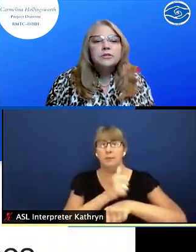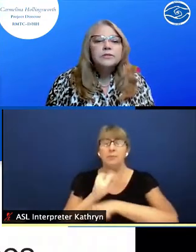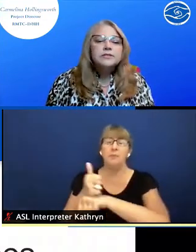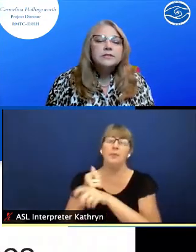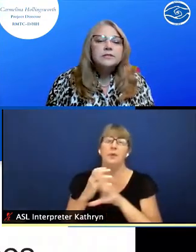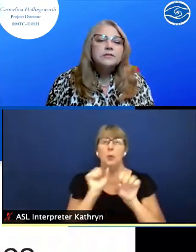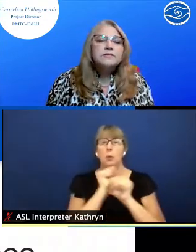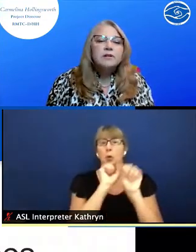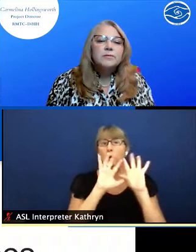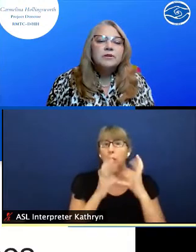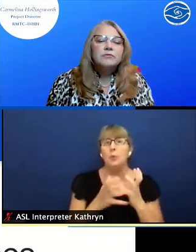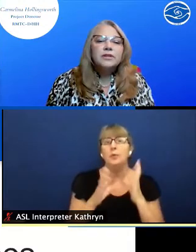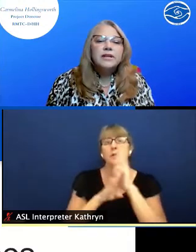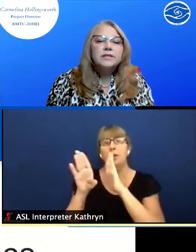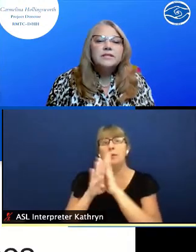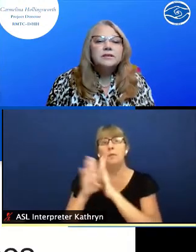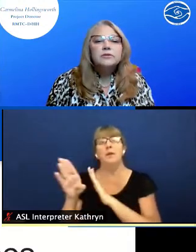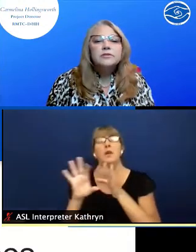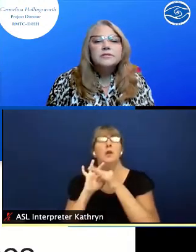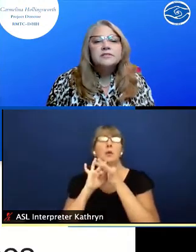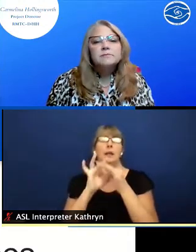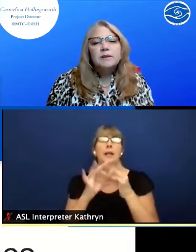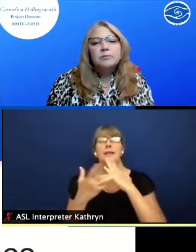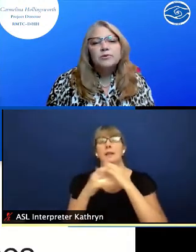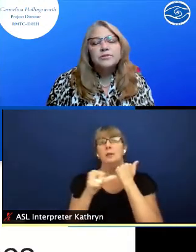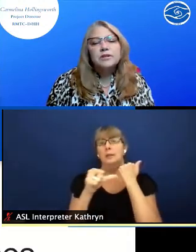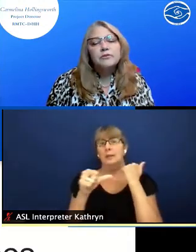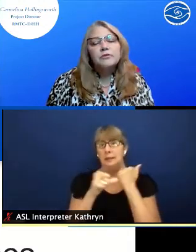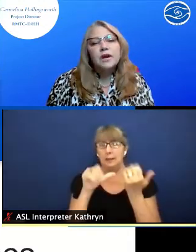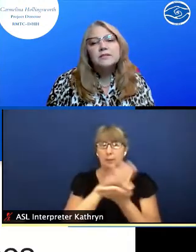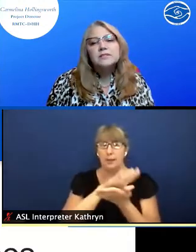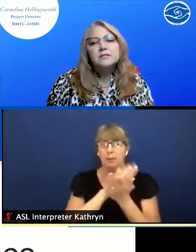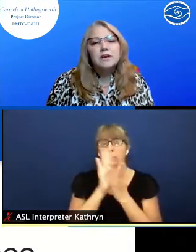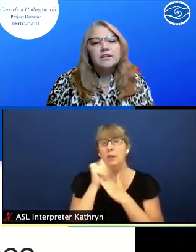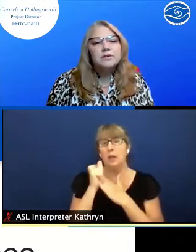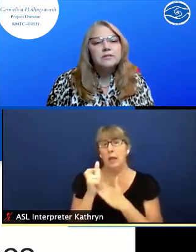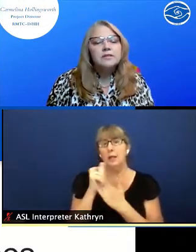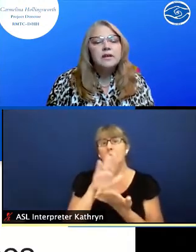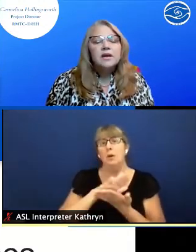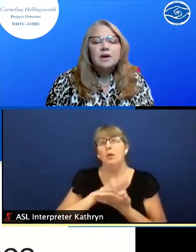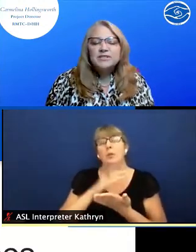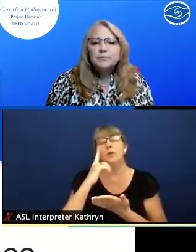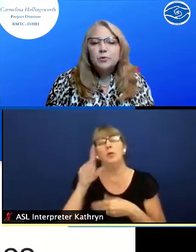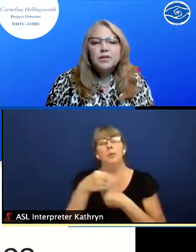assist in the development of related technical assistance papers and other guidance and documents, and by supporting the